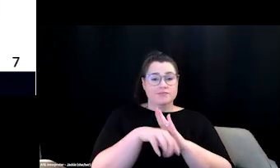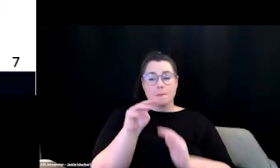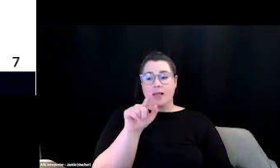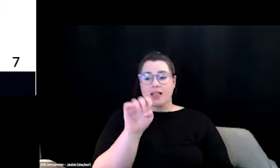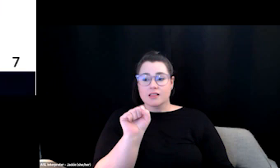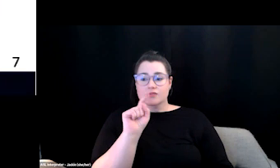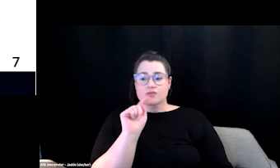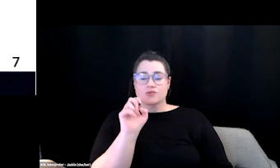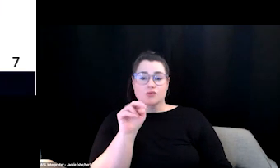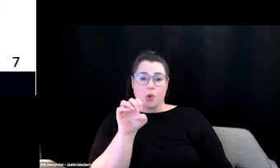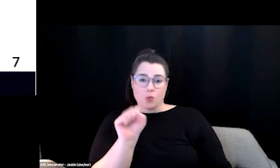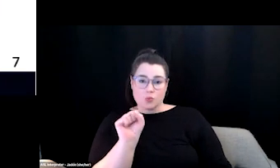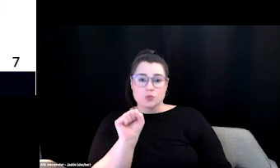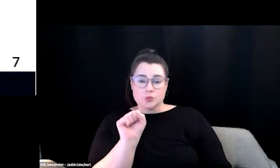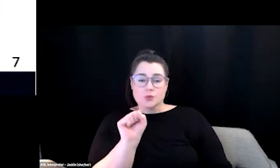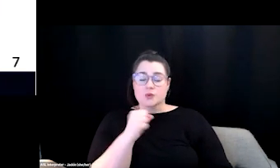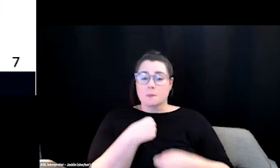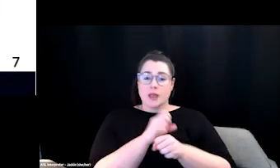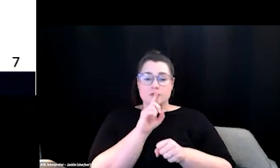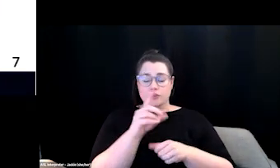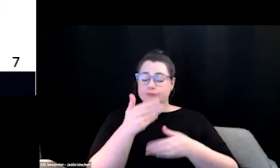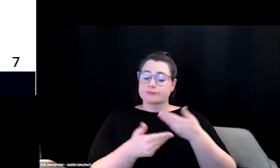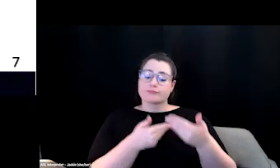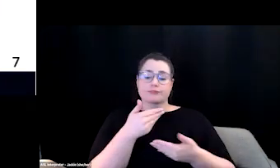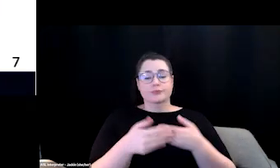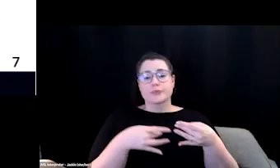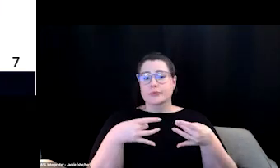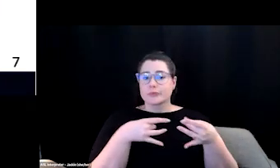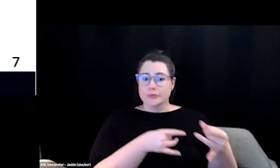It is a baseline requirement for you to get a proposal into Research.gov.